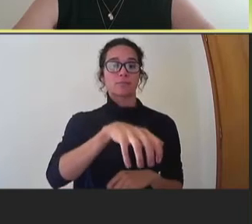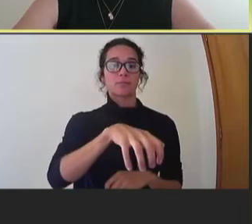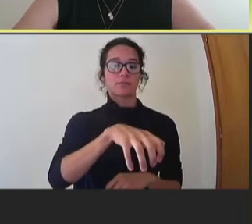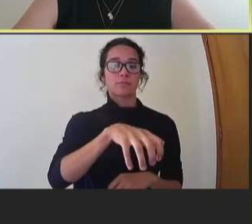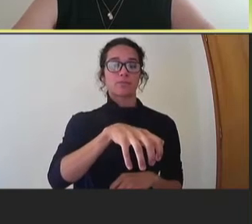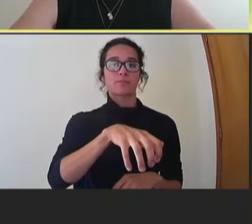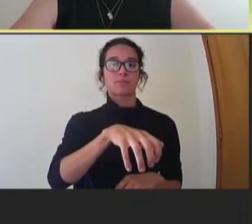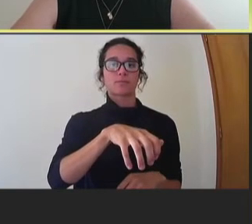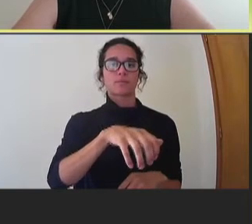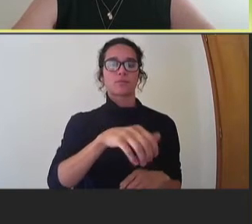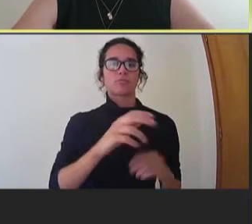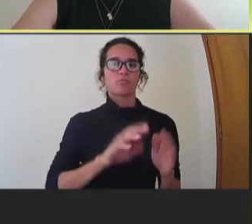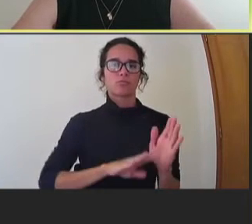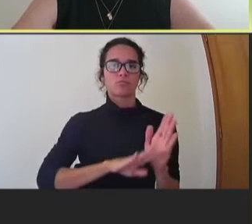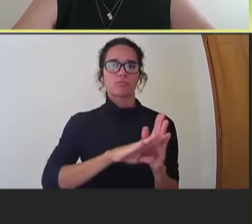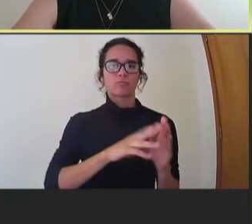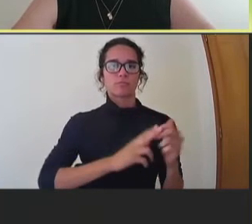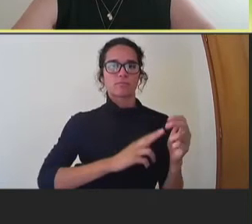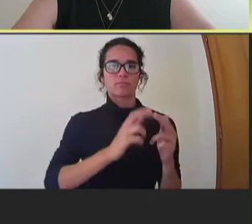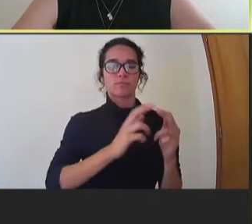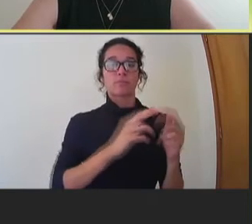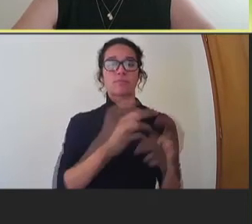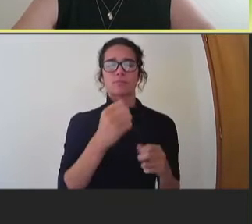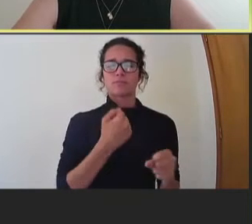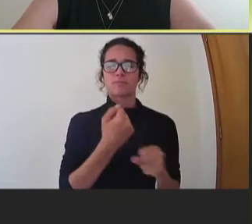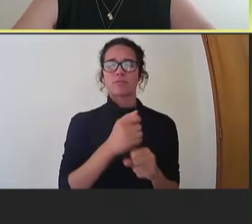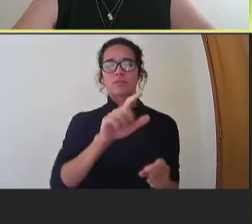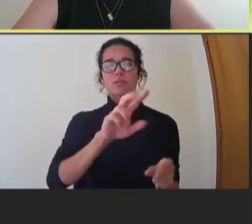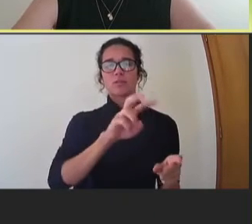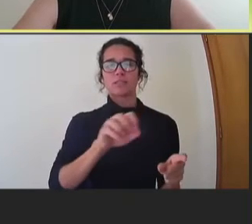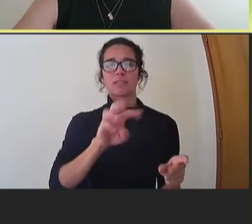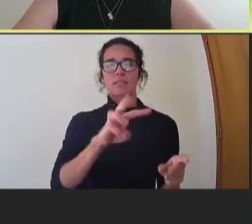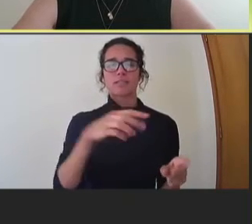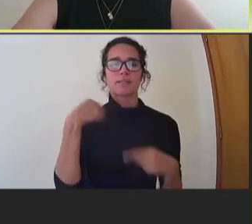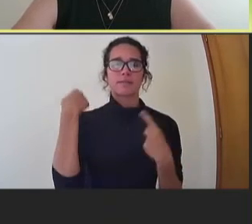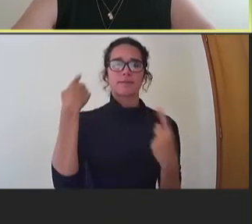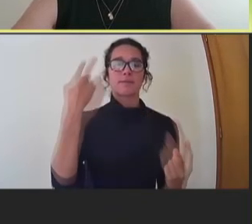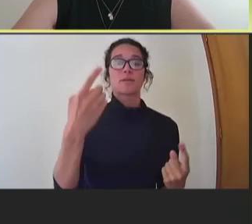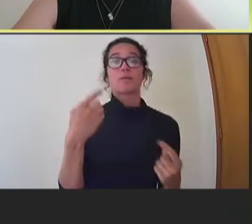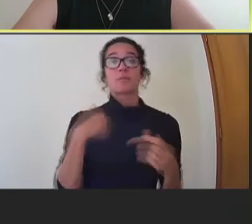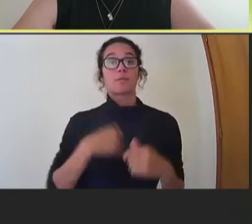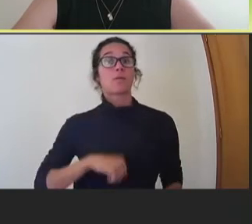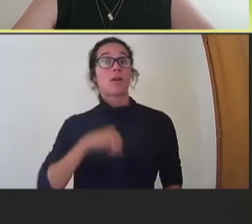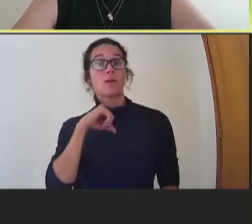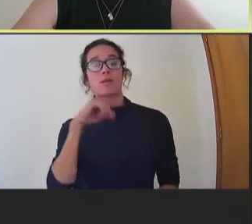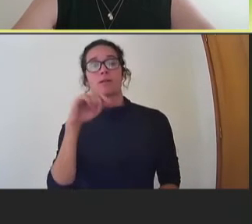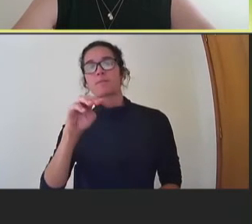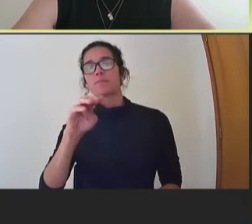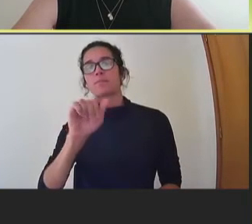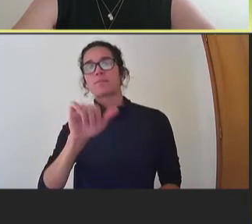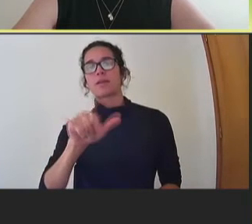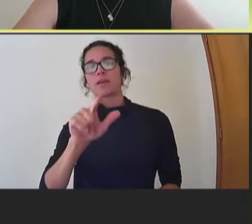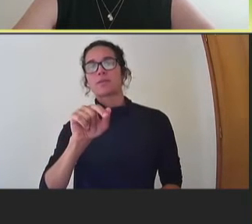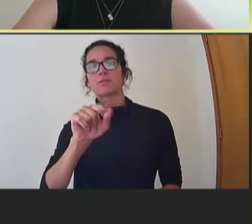we're really proud that in May 2022, we were declared pandemic ready.